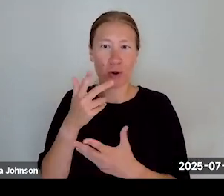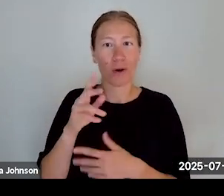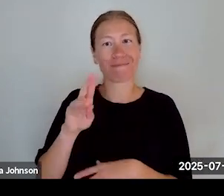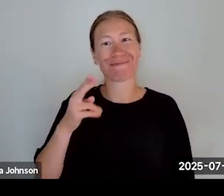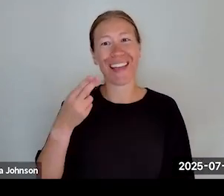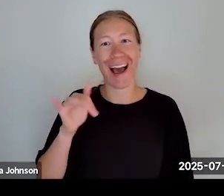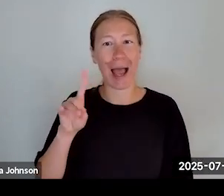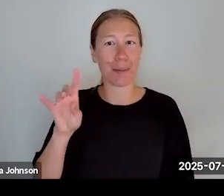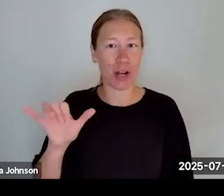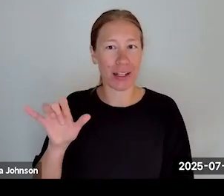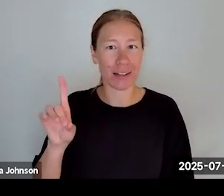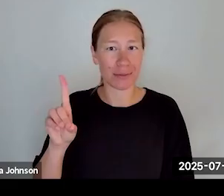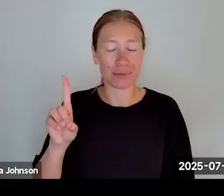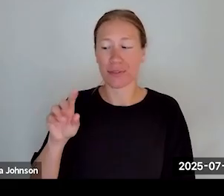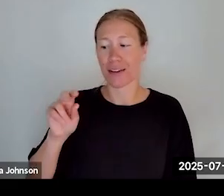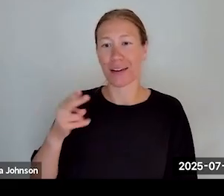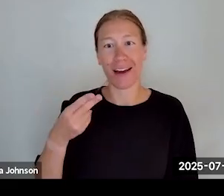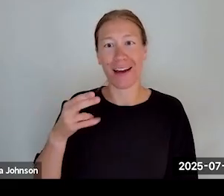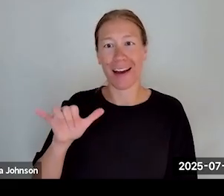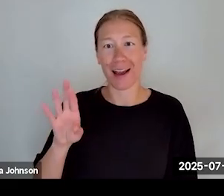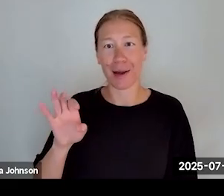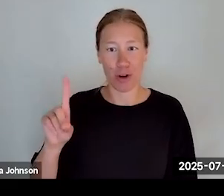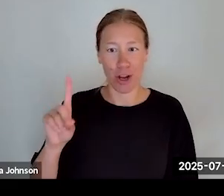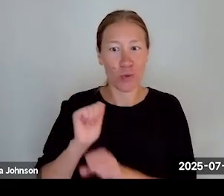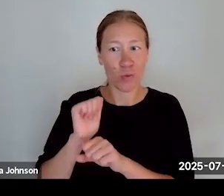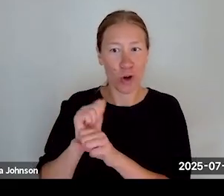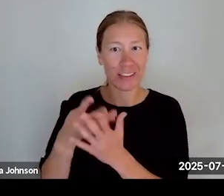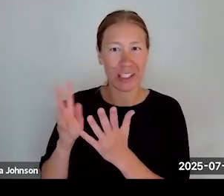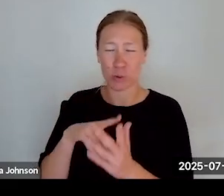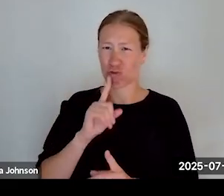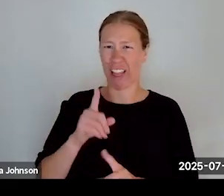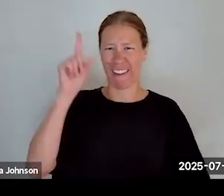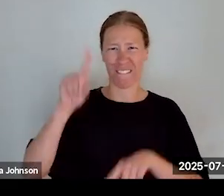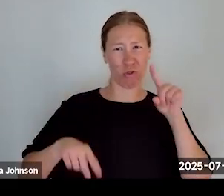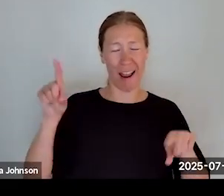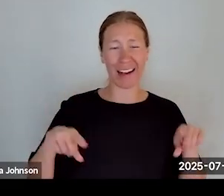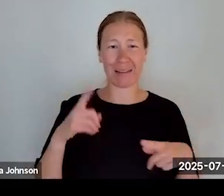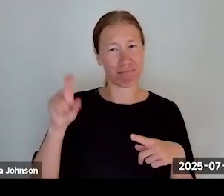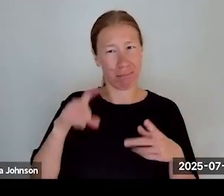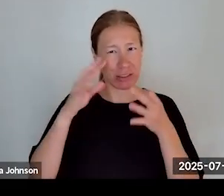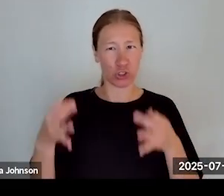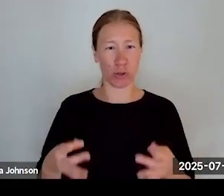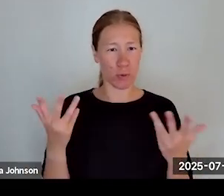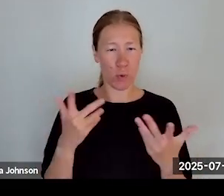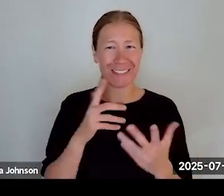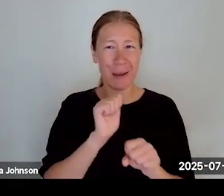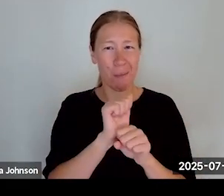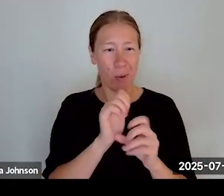an individualized assessment is imperative to determine what the employee's specific needs are related to their job function.